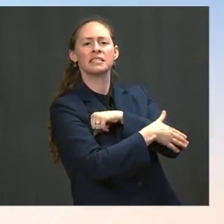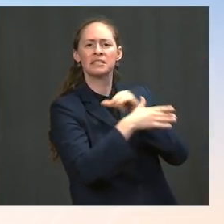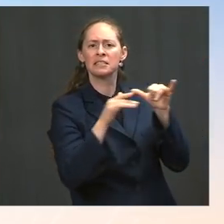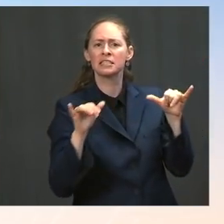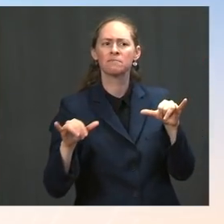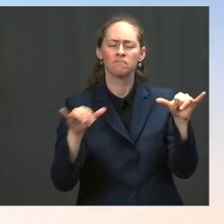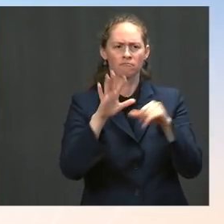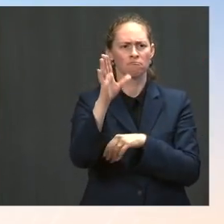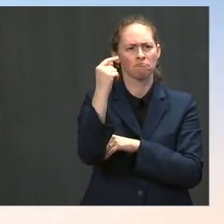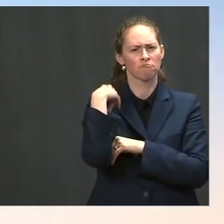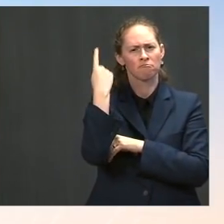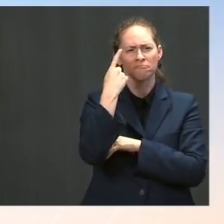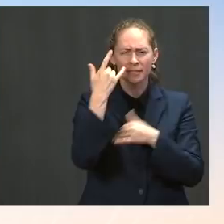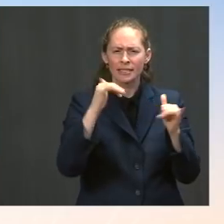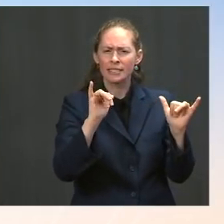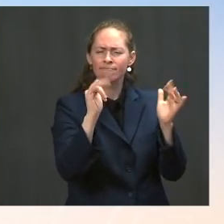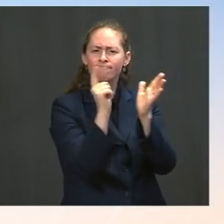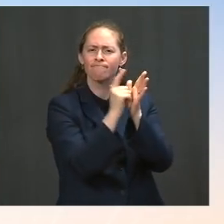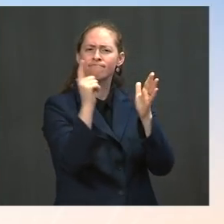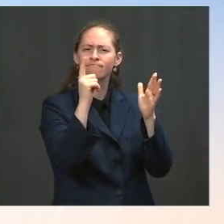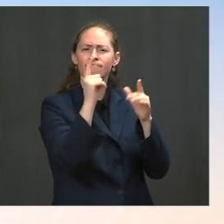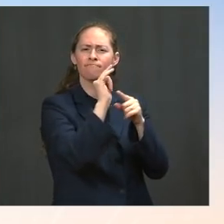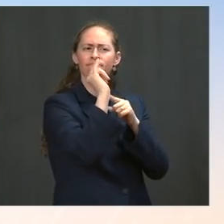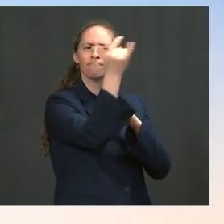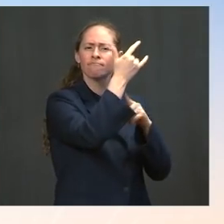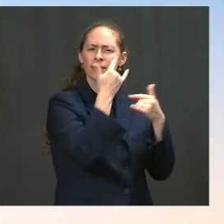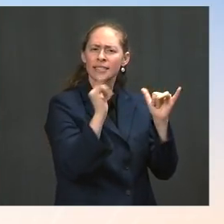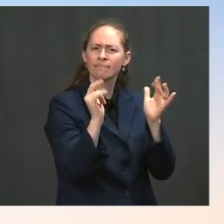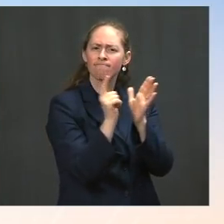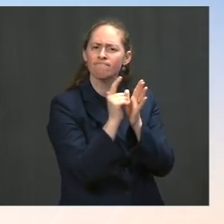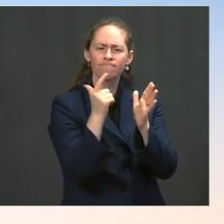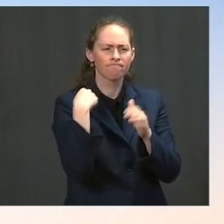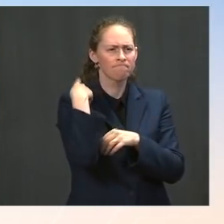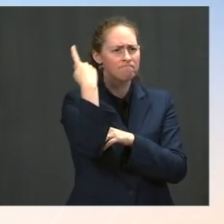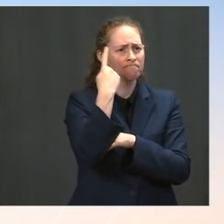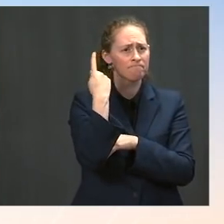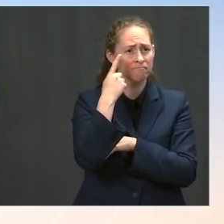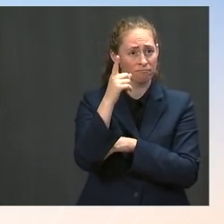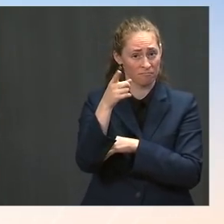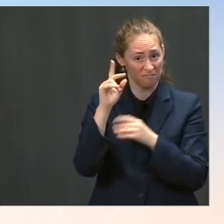Does the President believe it's safe for Americans to travel to Europe, but it's not safe for Europeans to travel here?